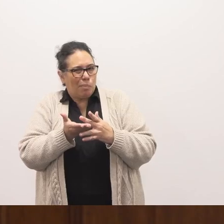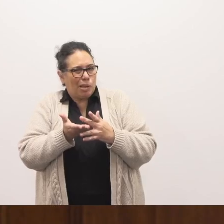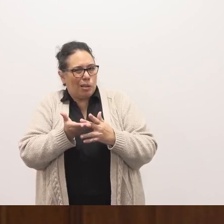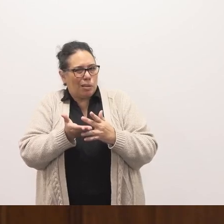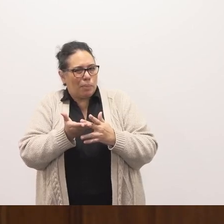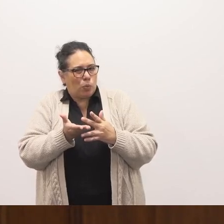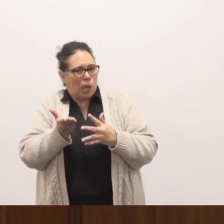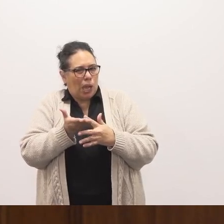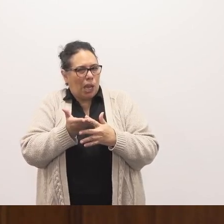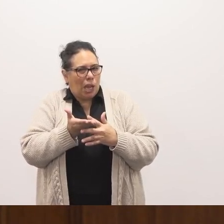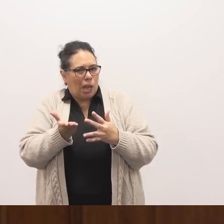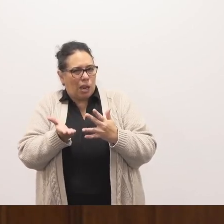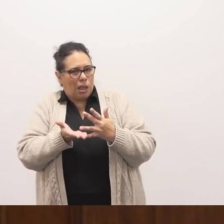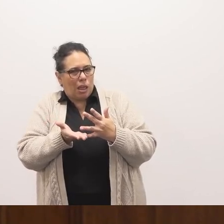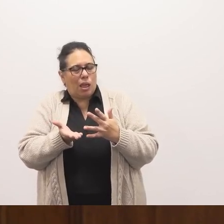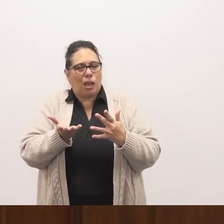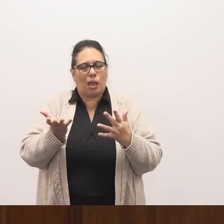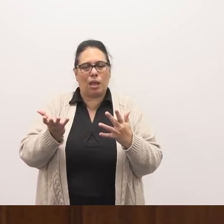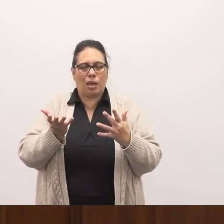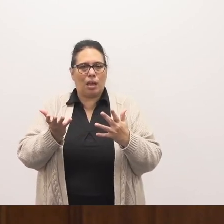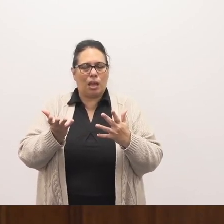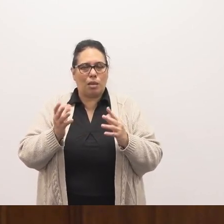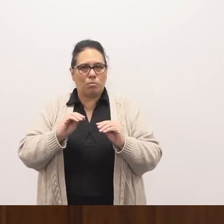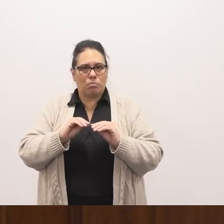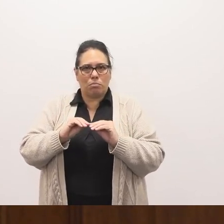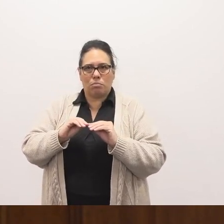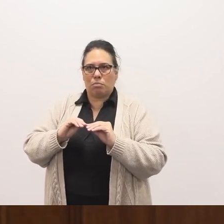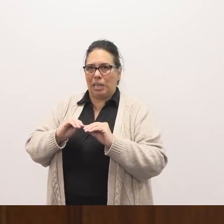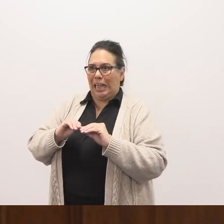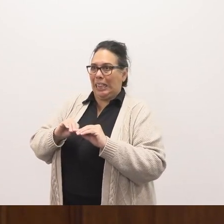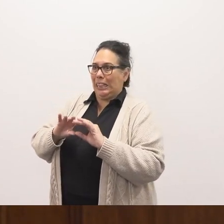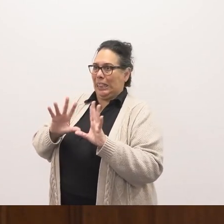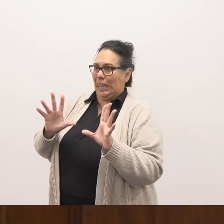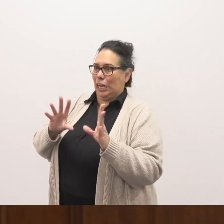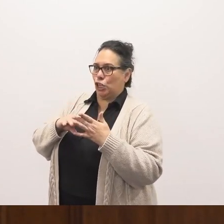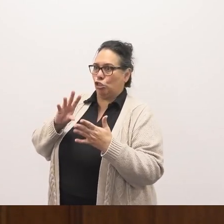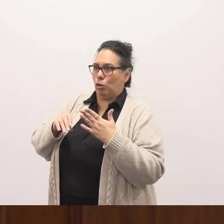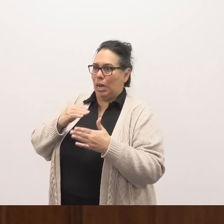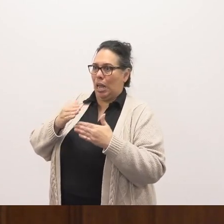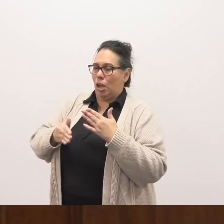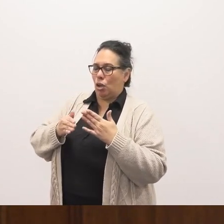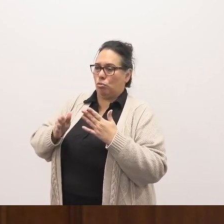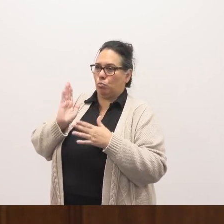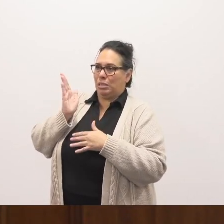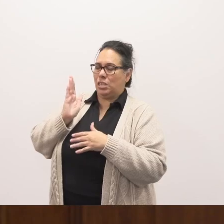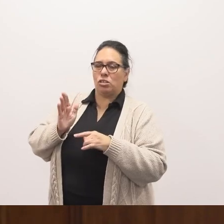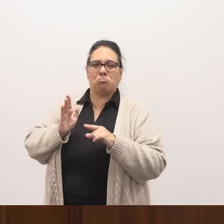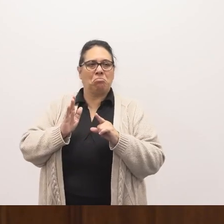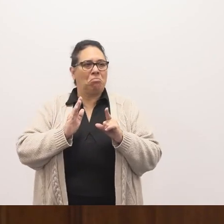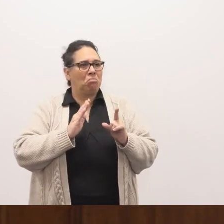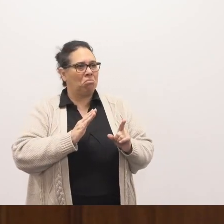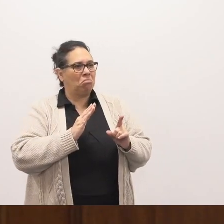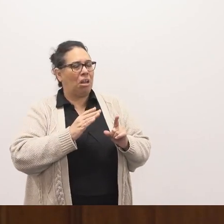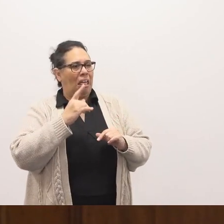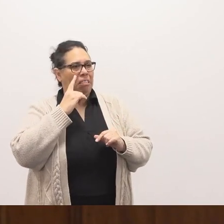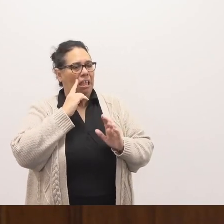more clearly connected student outcomes presentations to think of our agendas in a way where, again,